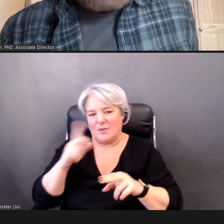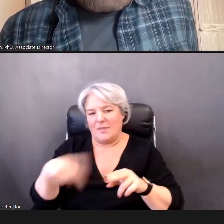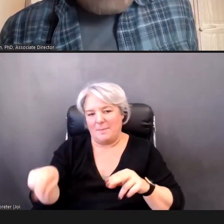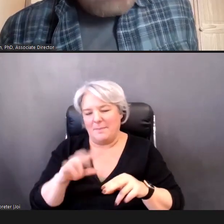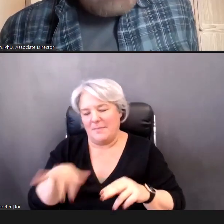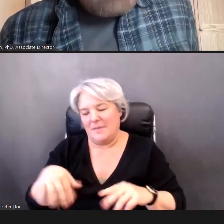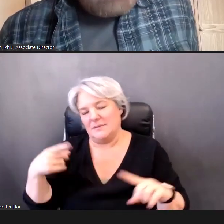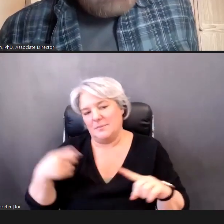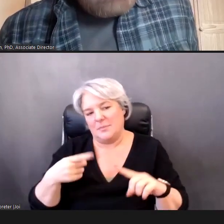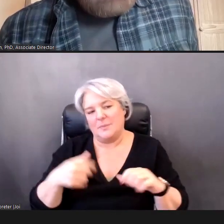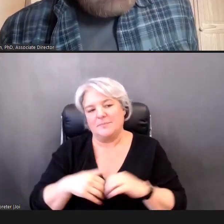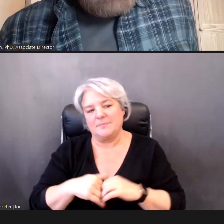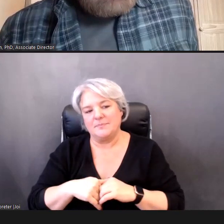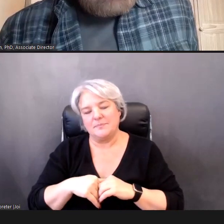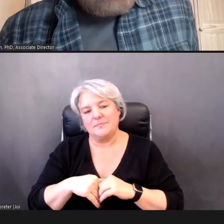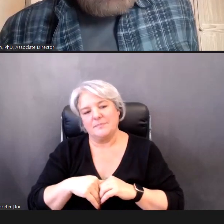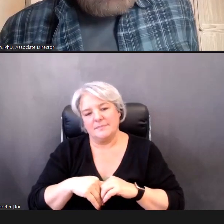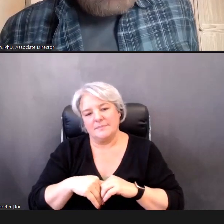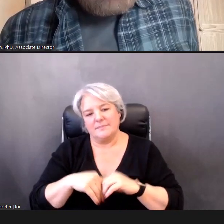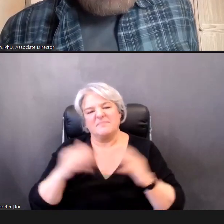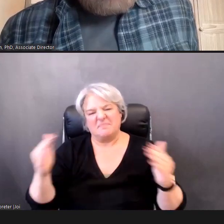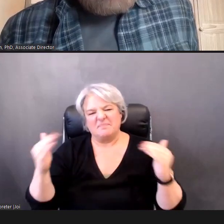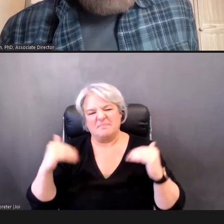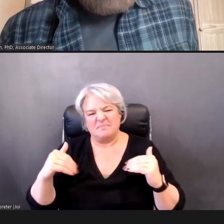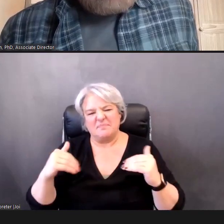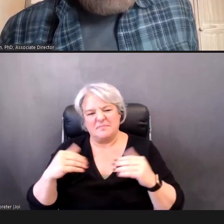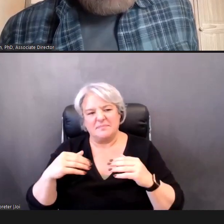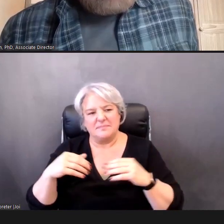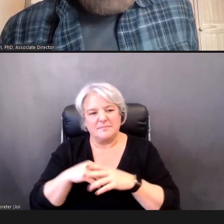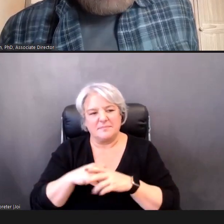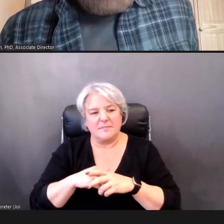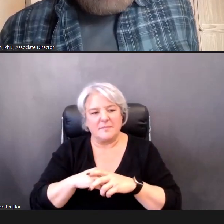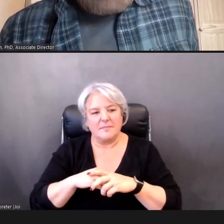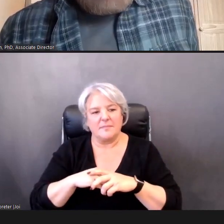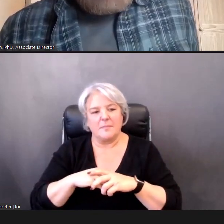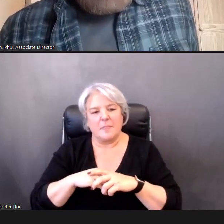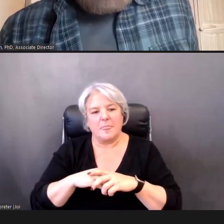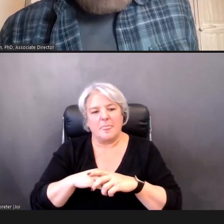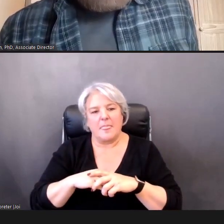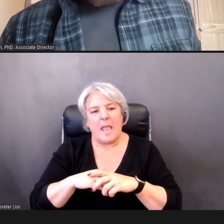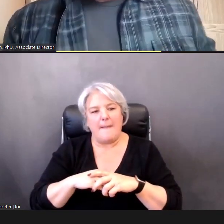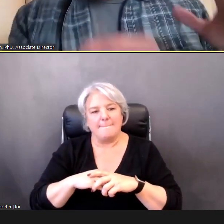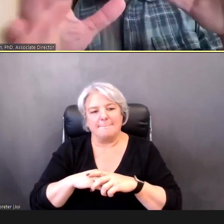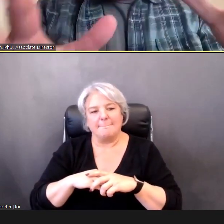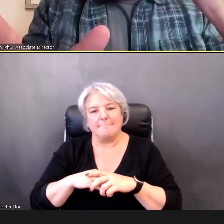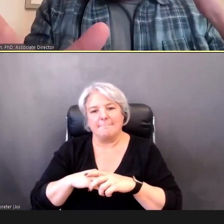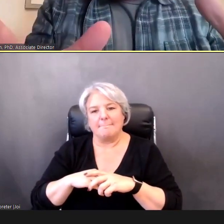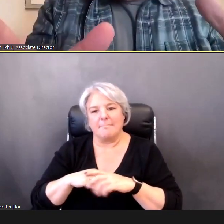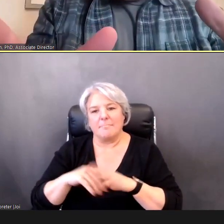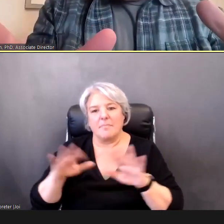um let's let's go ahead and then move on